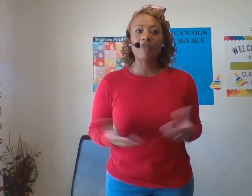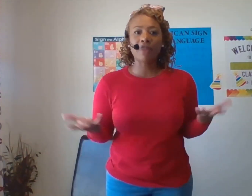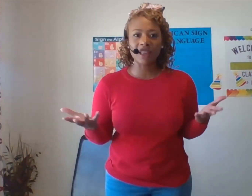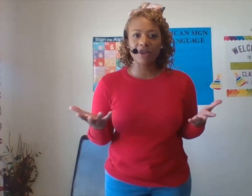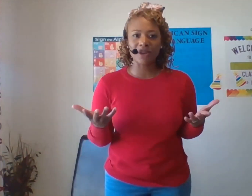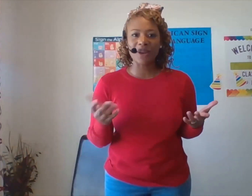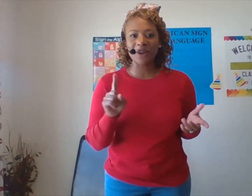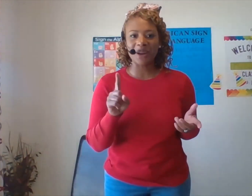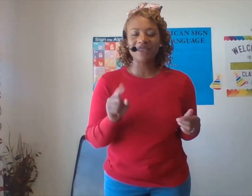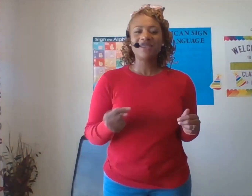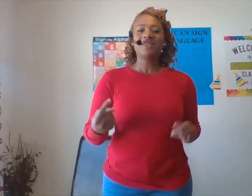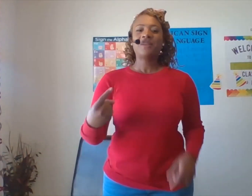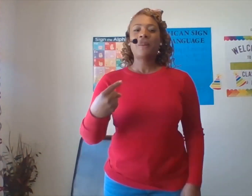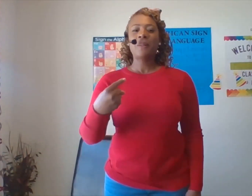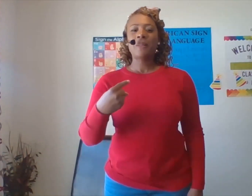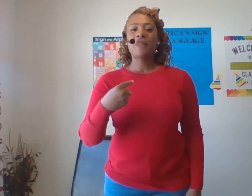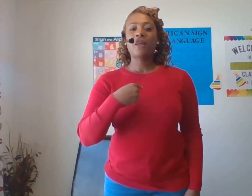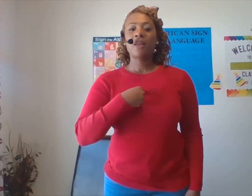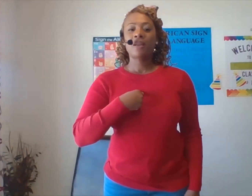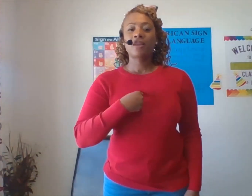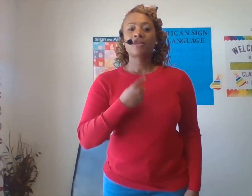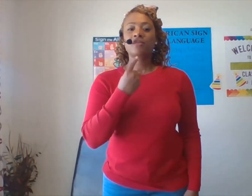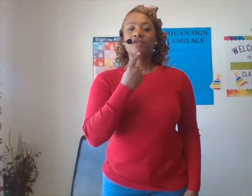believe music hold on